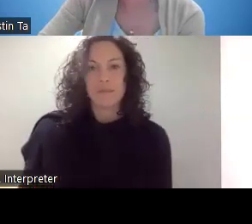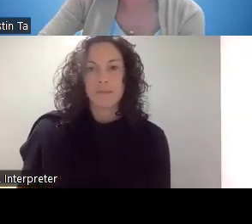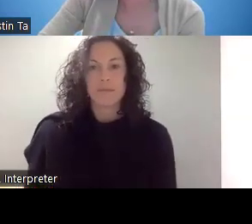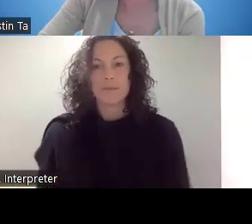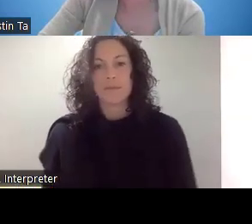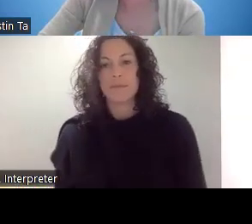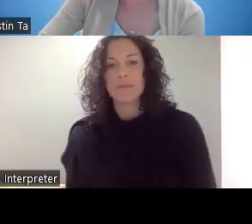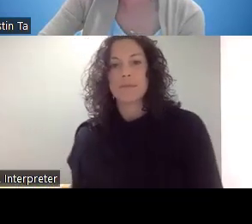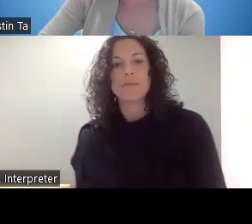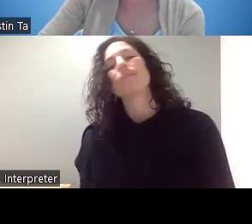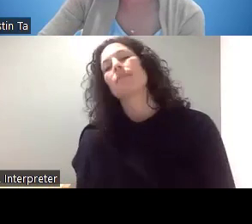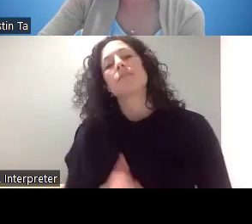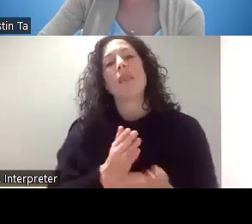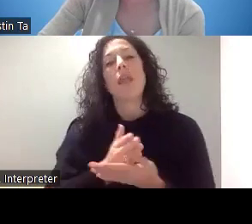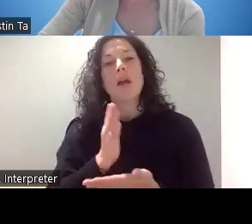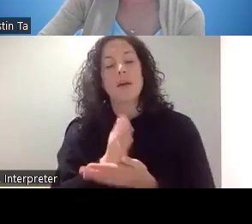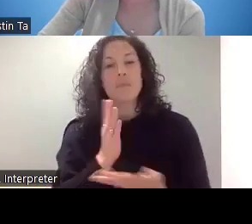All right. So let's see those responses.